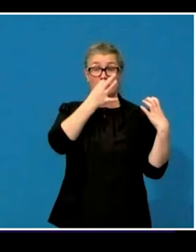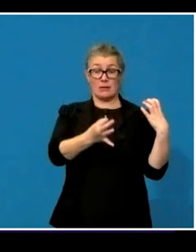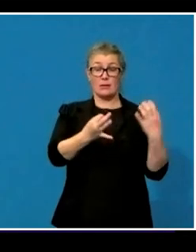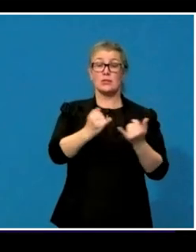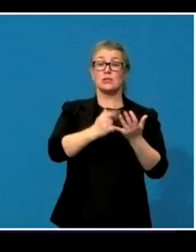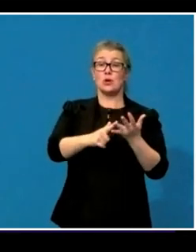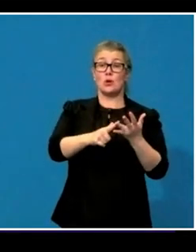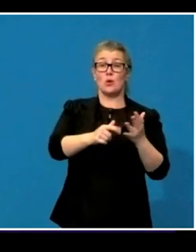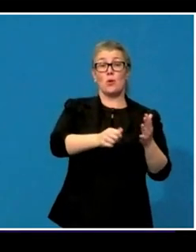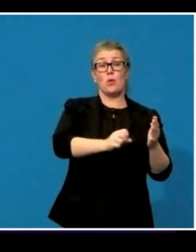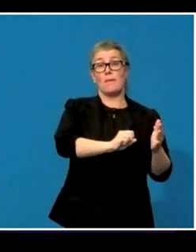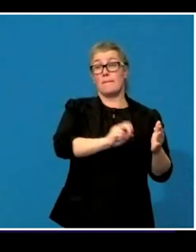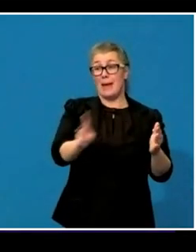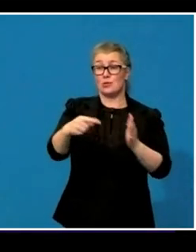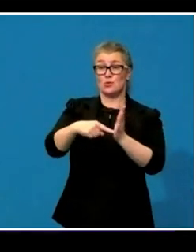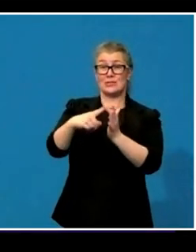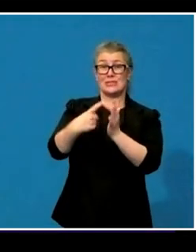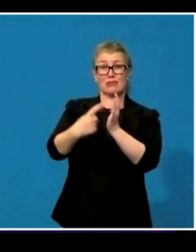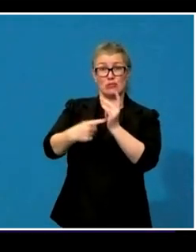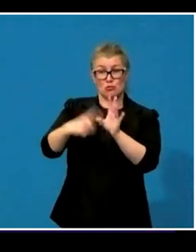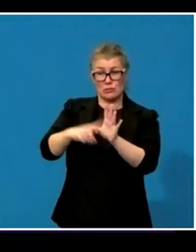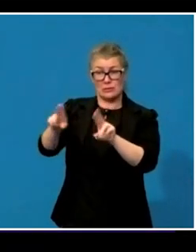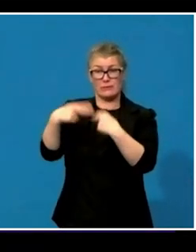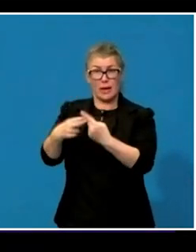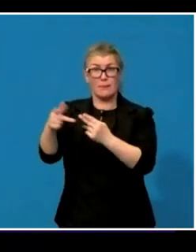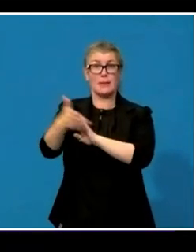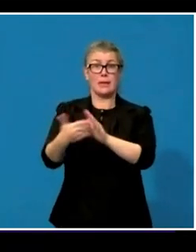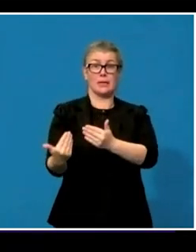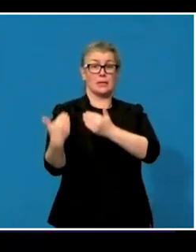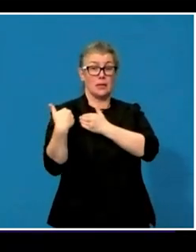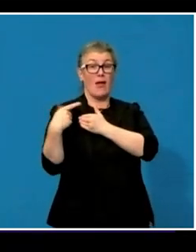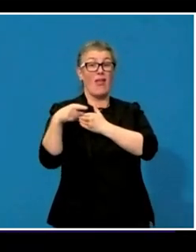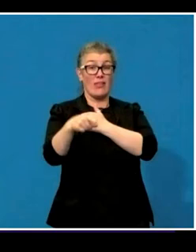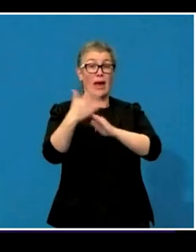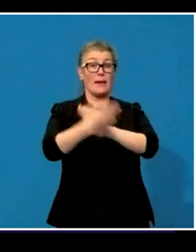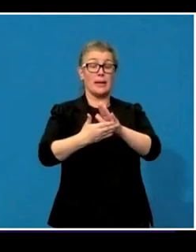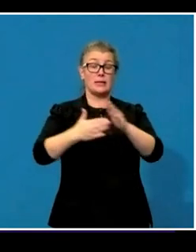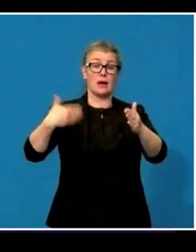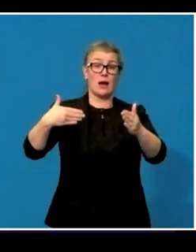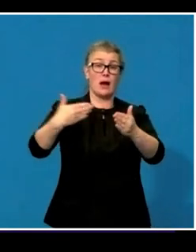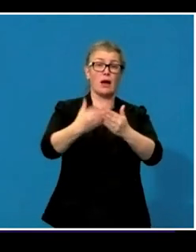the responsible entity from the NDIA that led to this isolation? That's correct. CHAIR: Thank you.